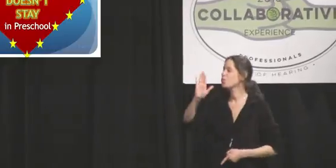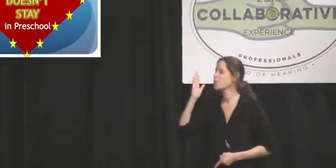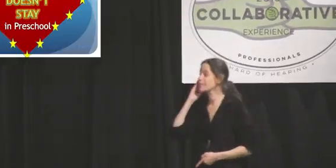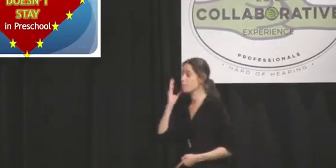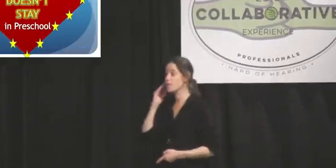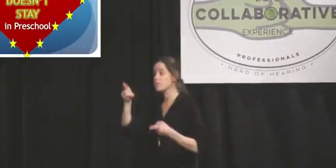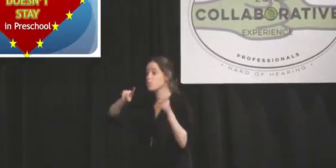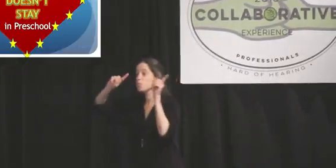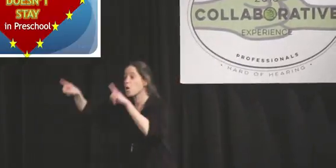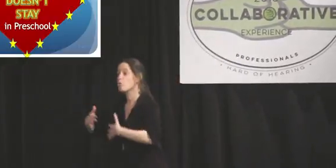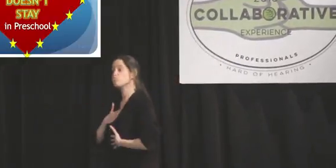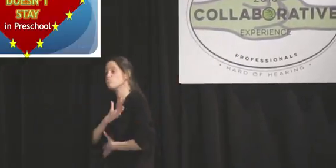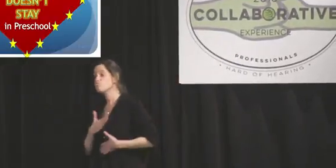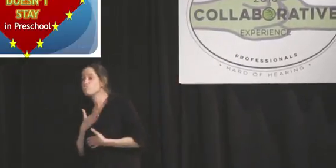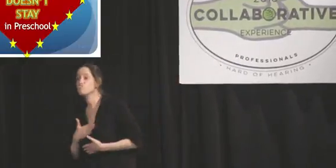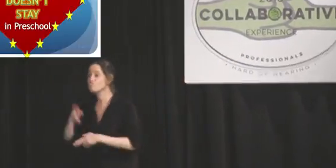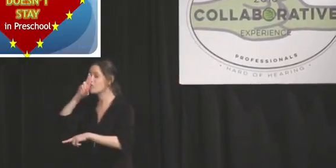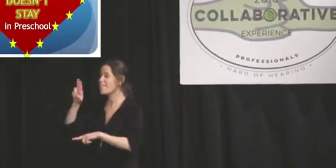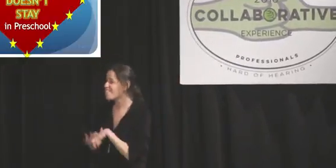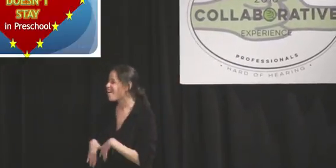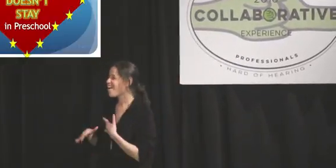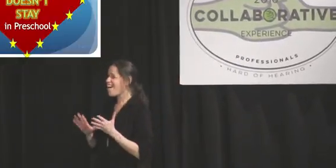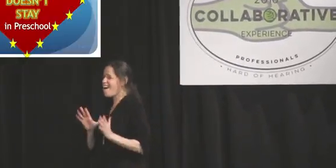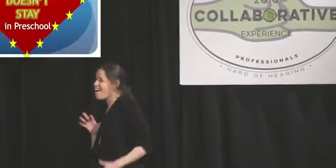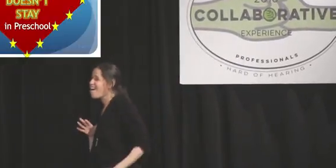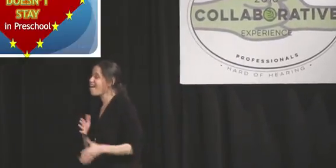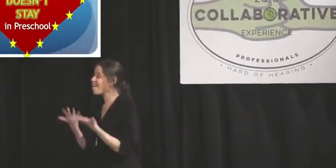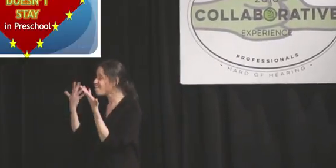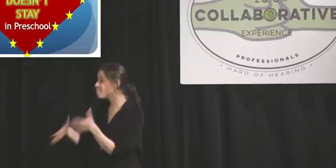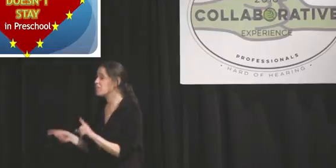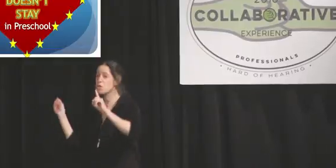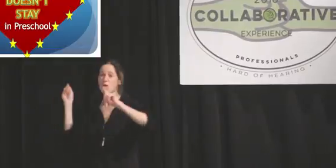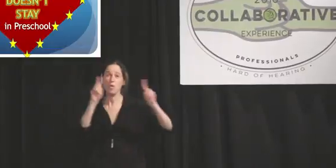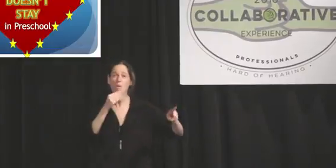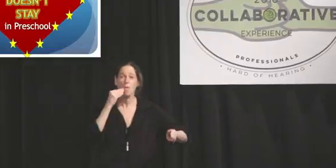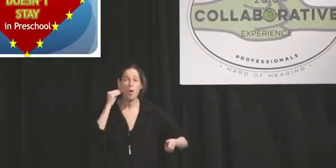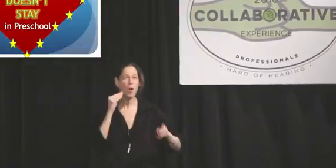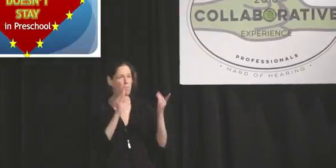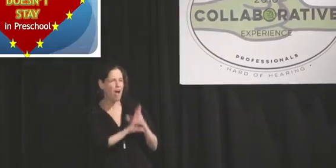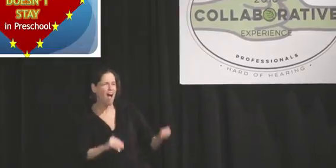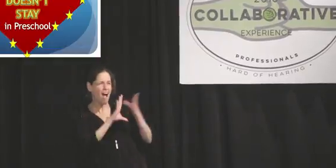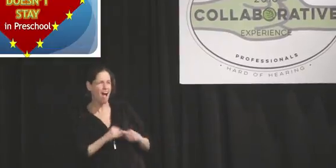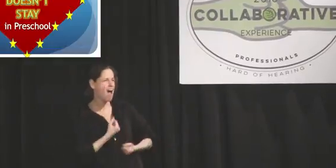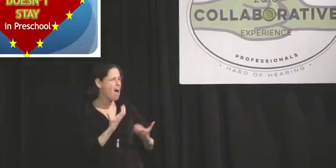How many of you had that experience in Vegas where you had just a really good time, and then you came home